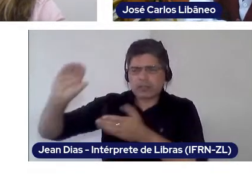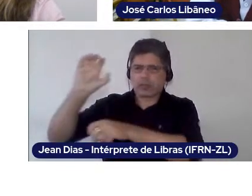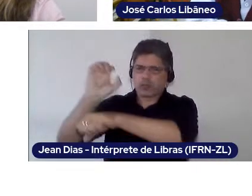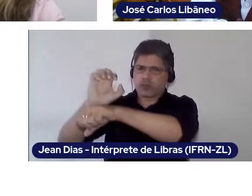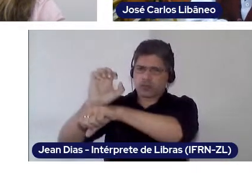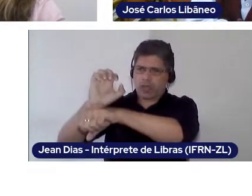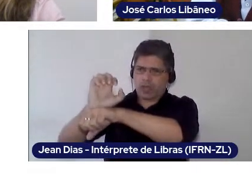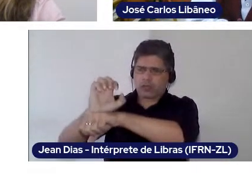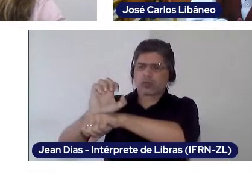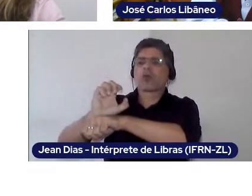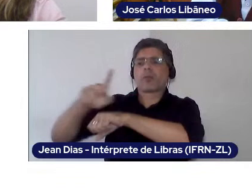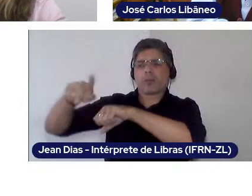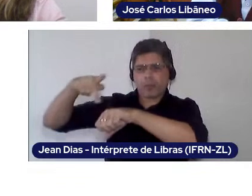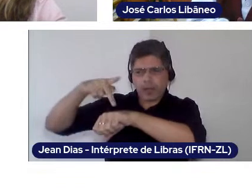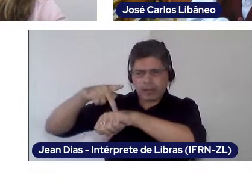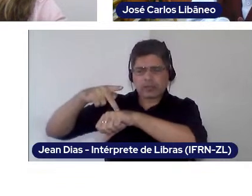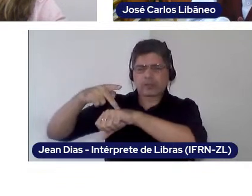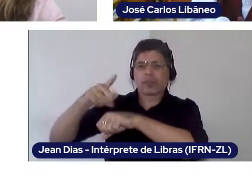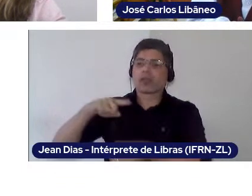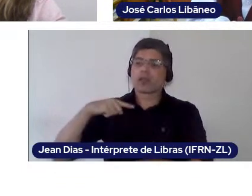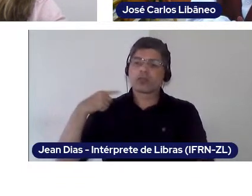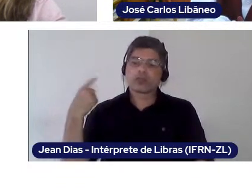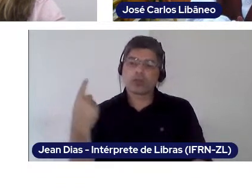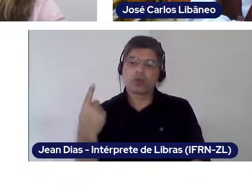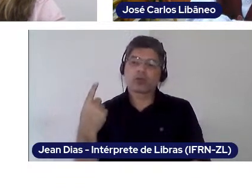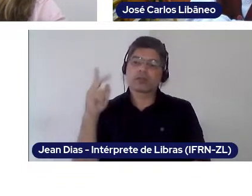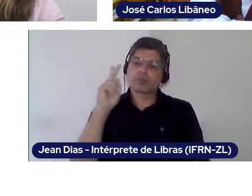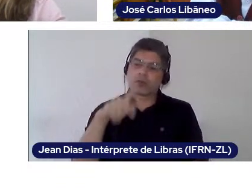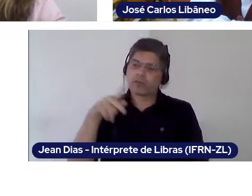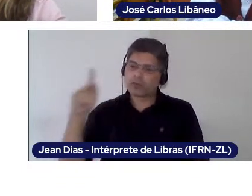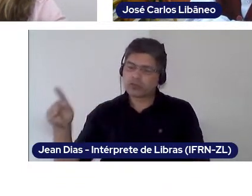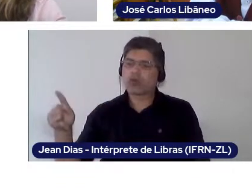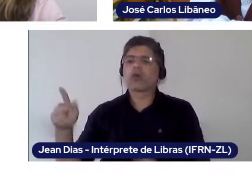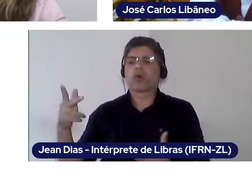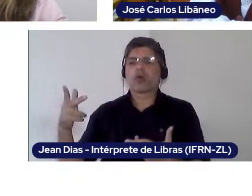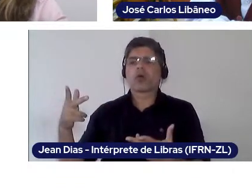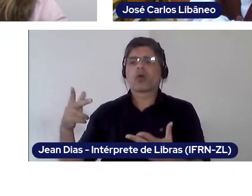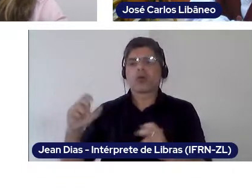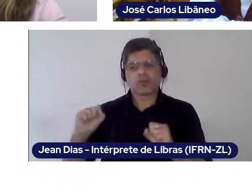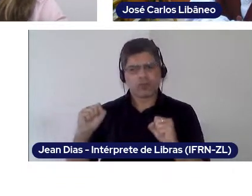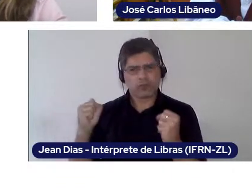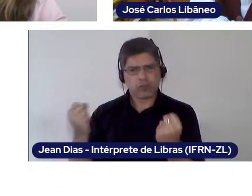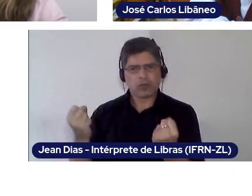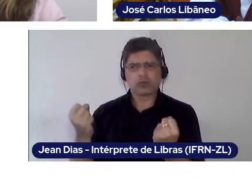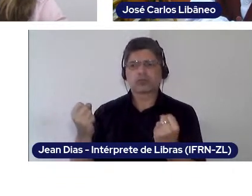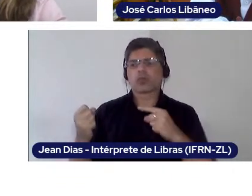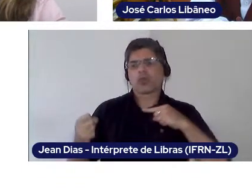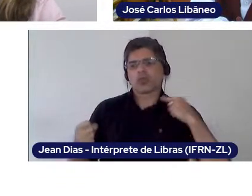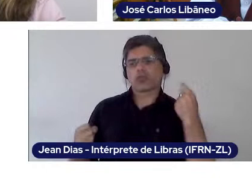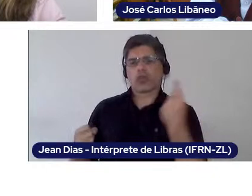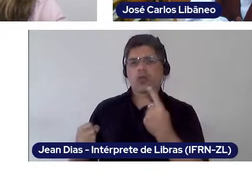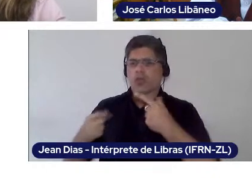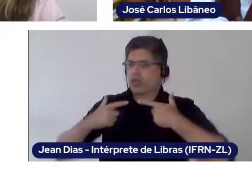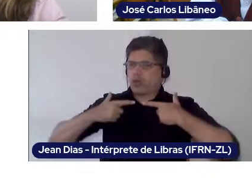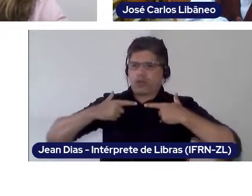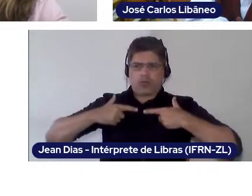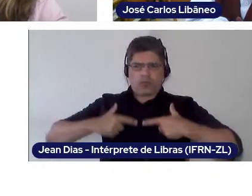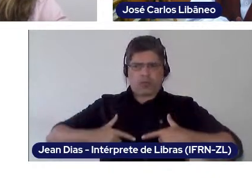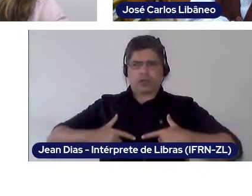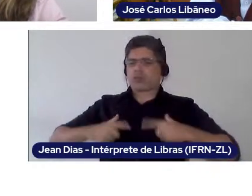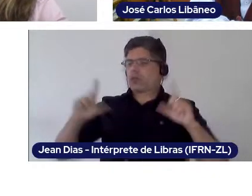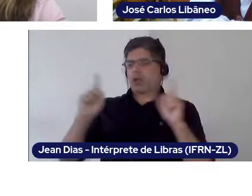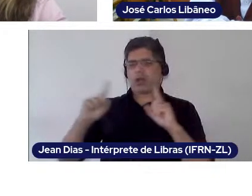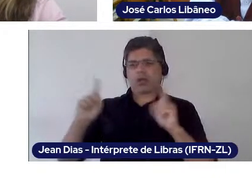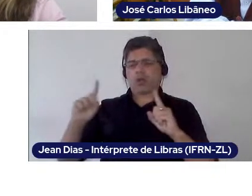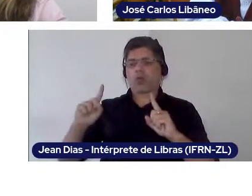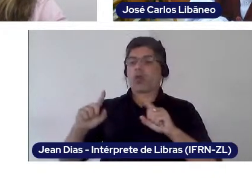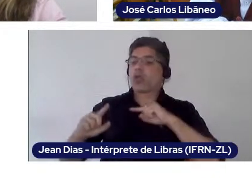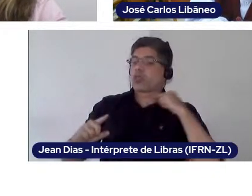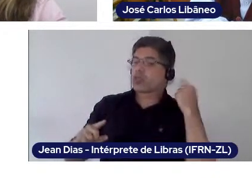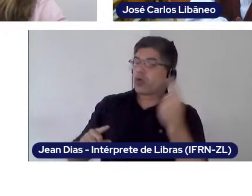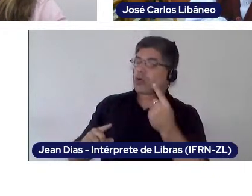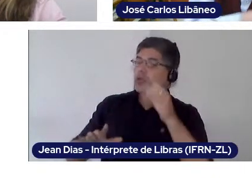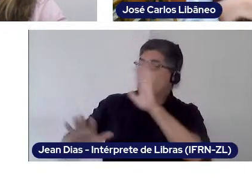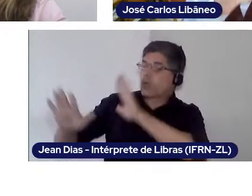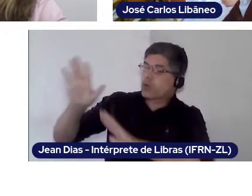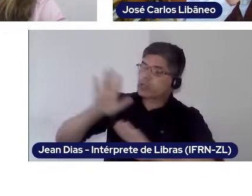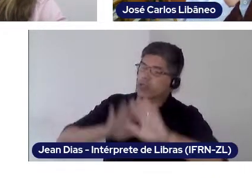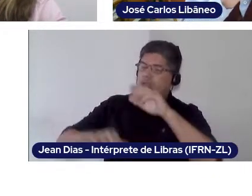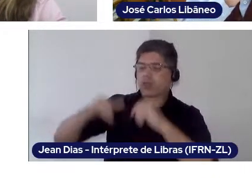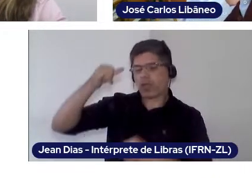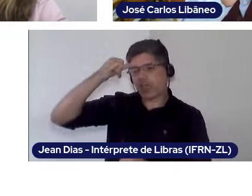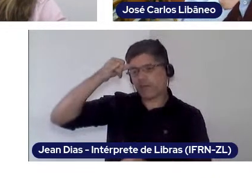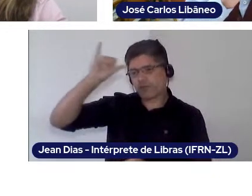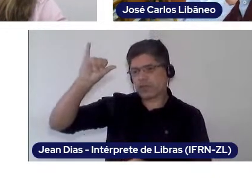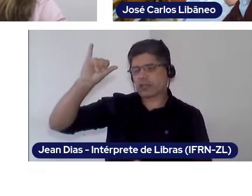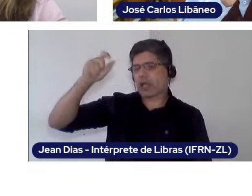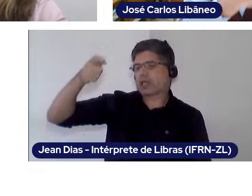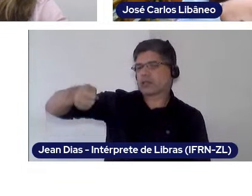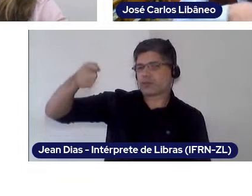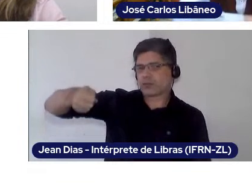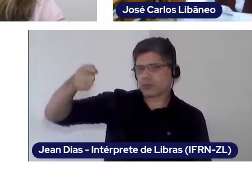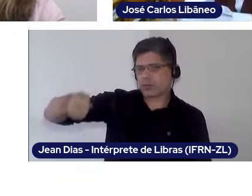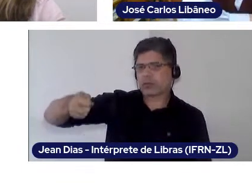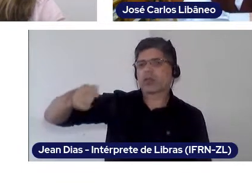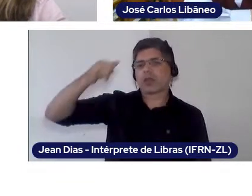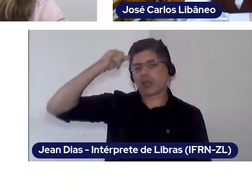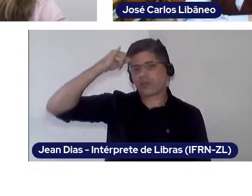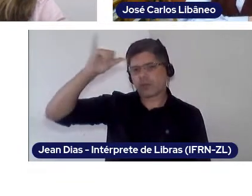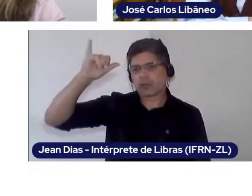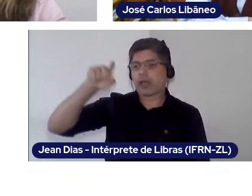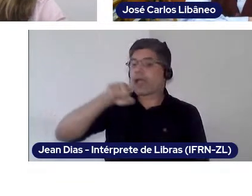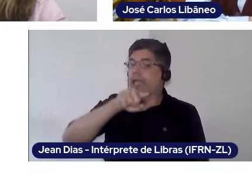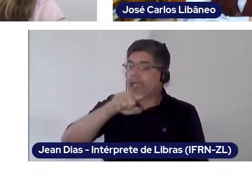and we know that neutrality is a farse, but we also reject the role of indoctrinators, we can give a number of classes that will make the students realize the authors' complexities,